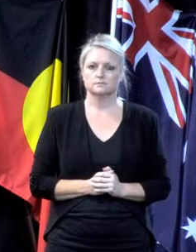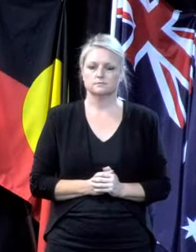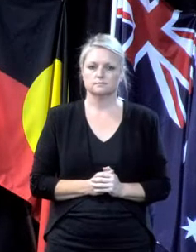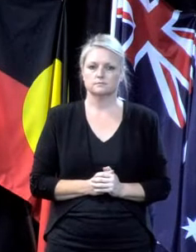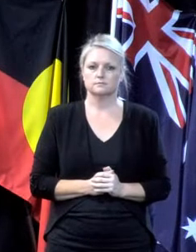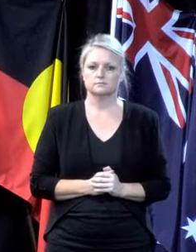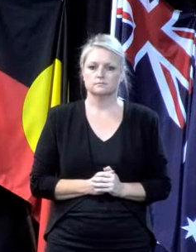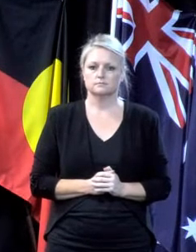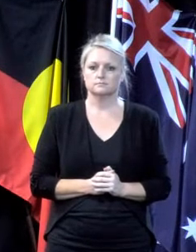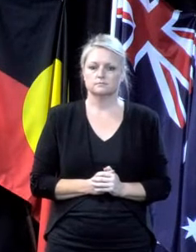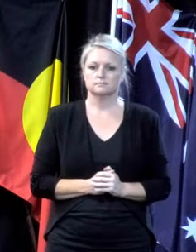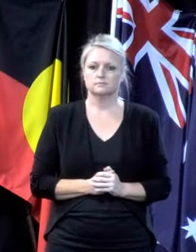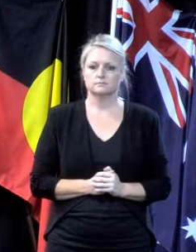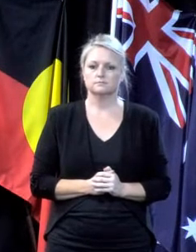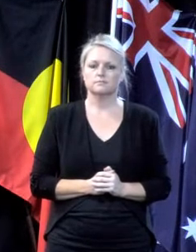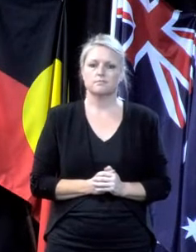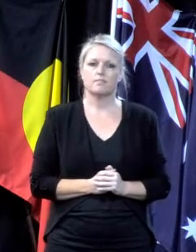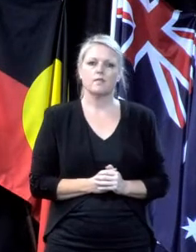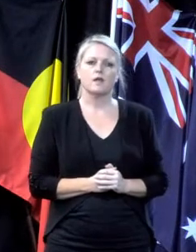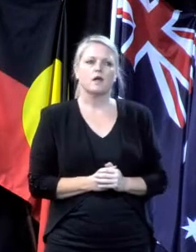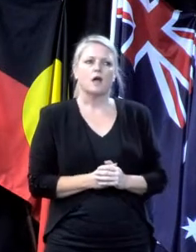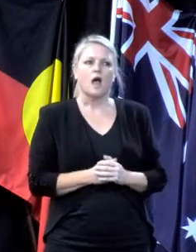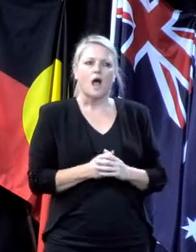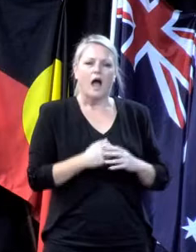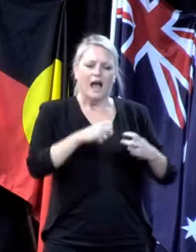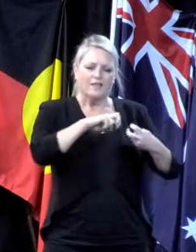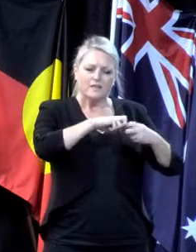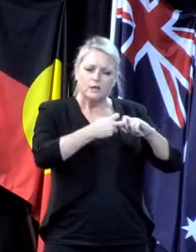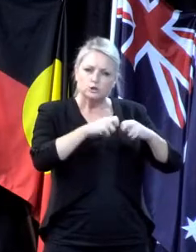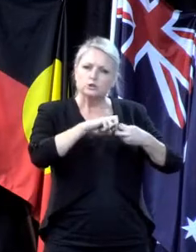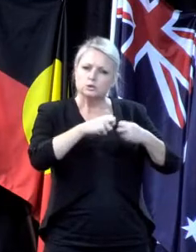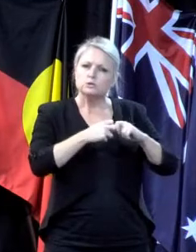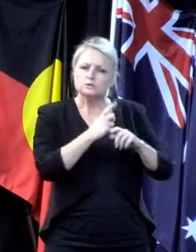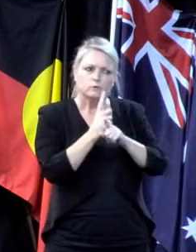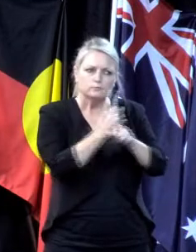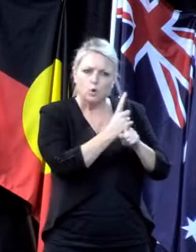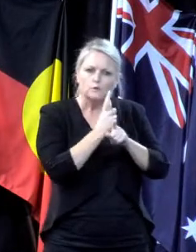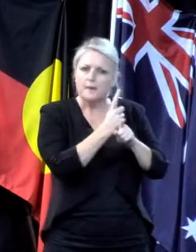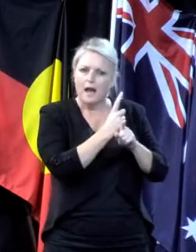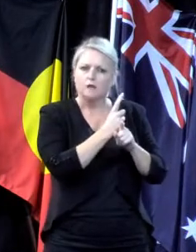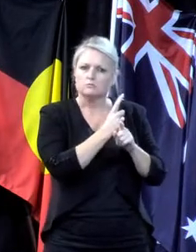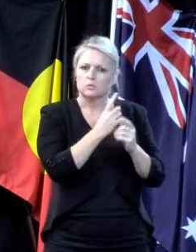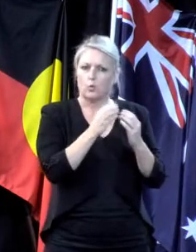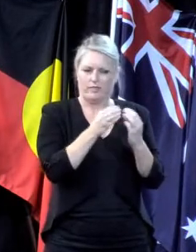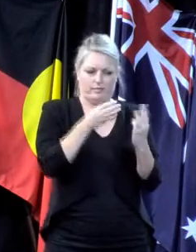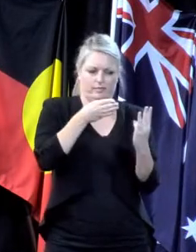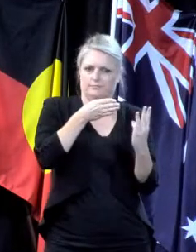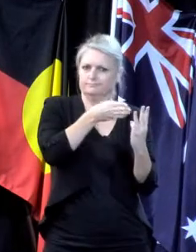Ms Morris, I think that the issues we’ve covered in our discussions, Ms Swancutt covers off your main barriers and challenges. Are we in agreement on that?